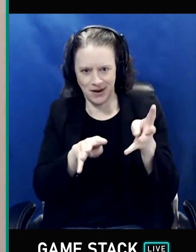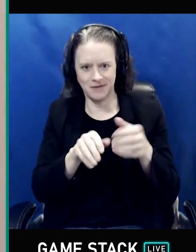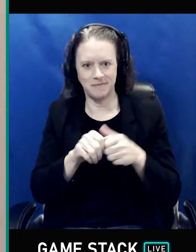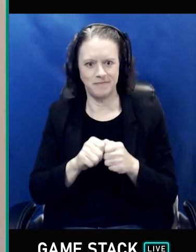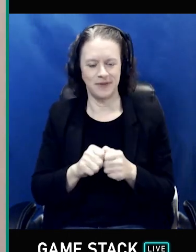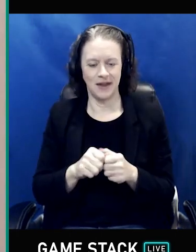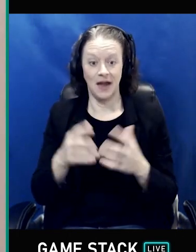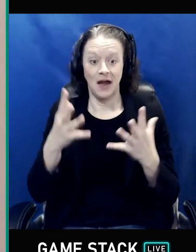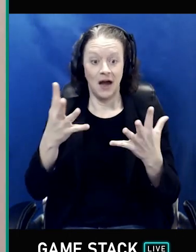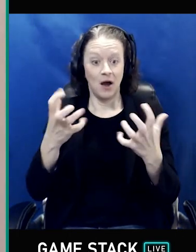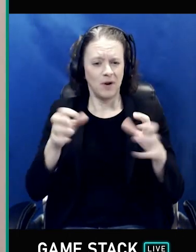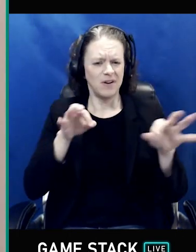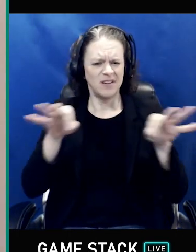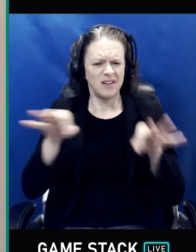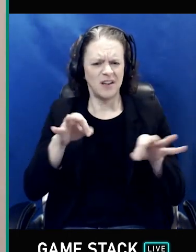your game for cloud streaming.